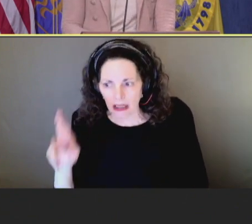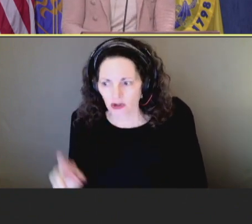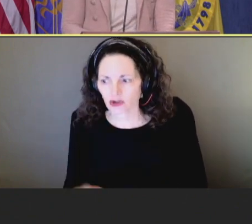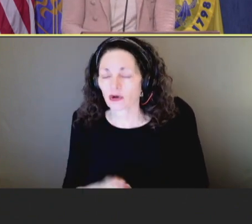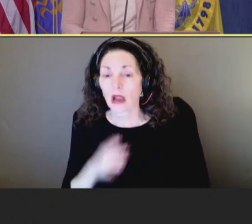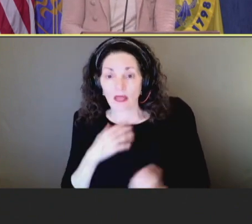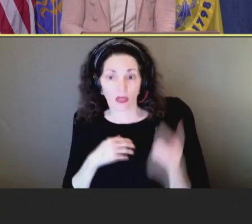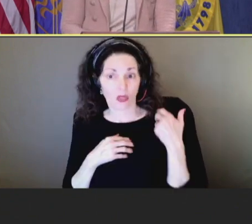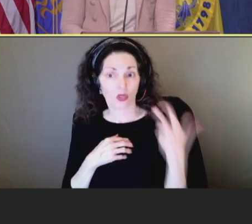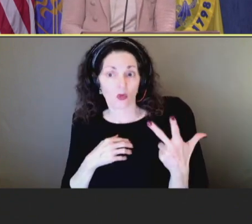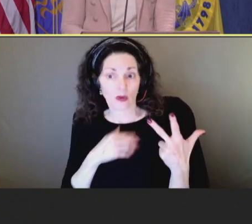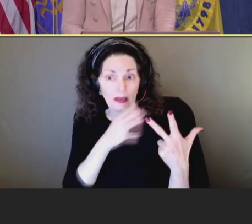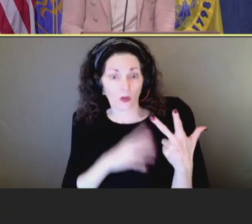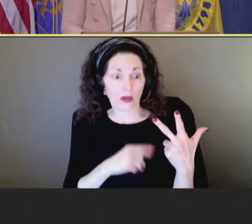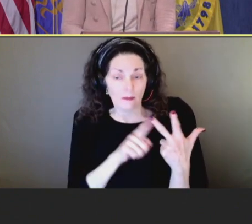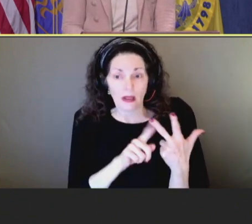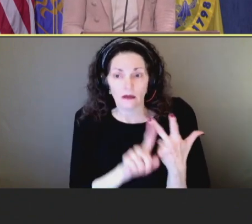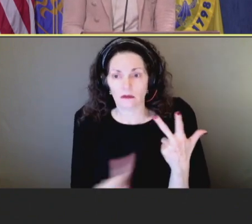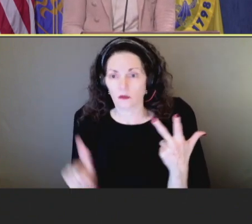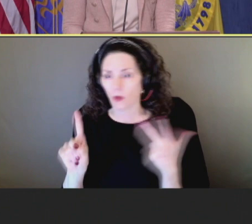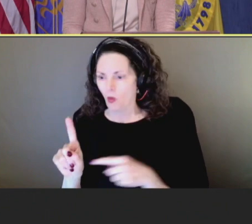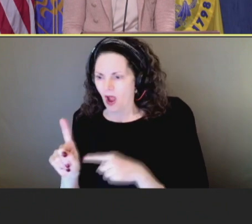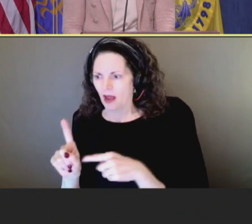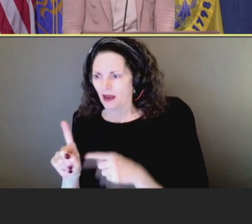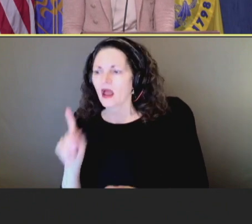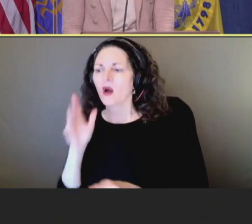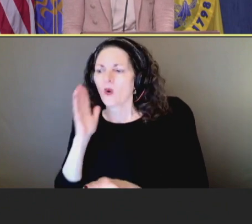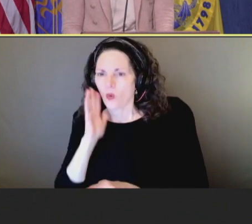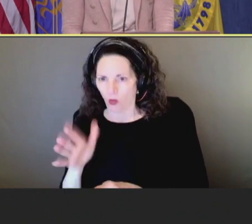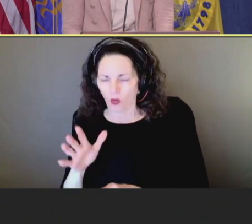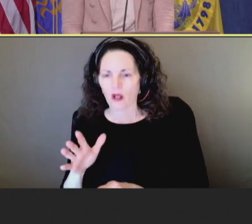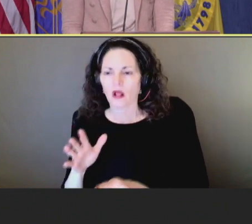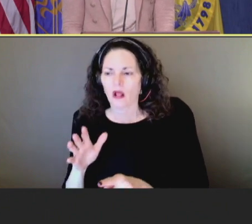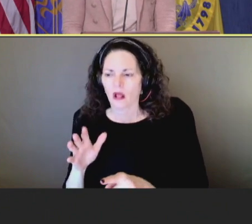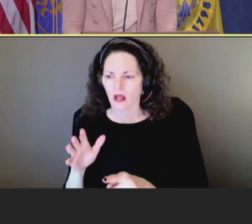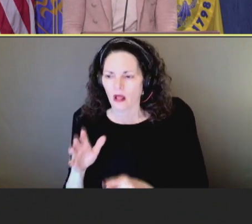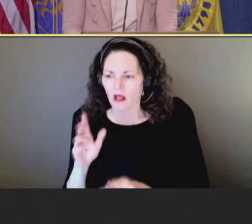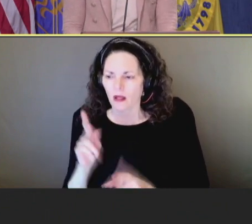how many new female cancers in the U.S. will be from breast cancer every year. So, yes,